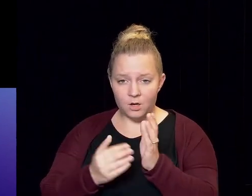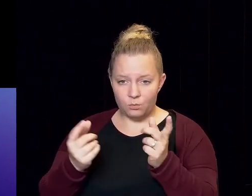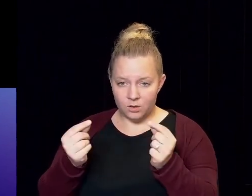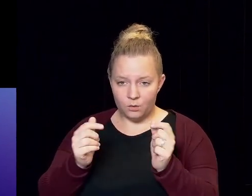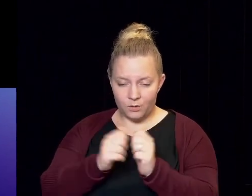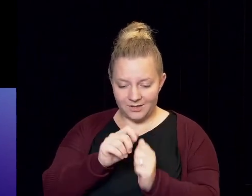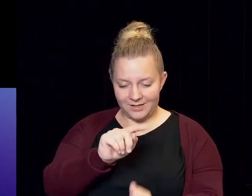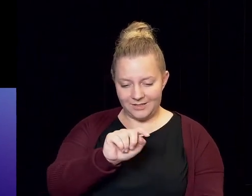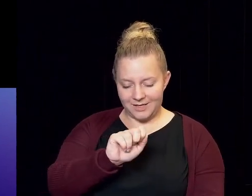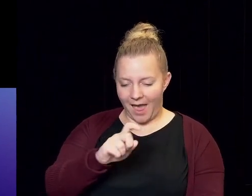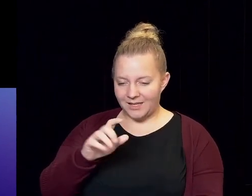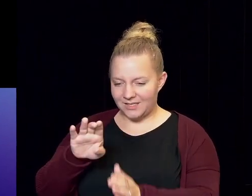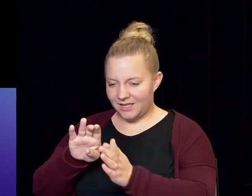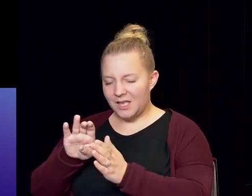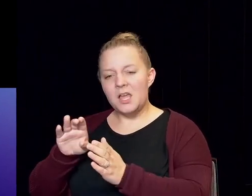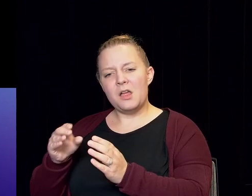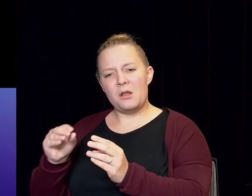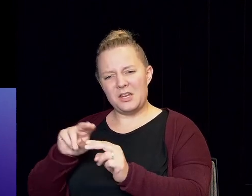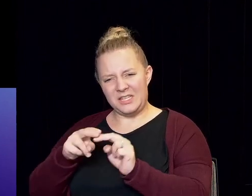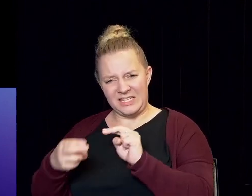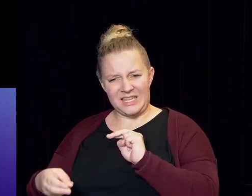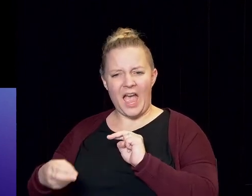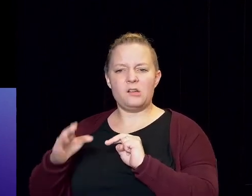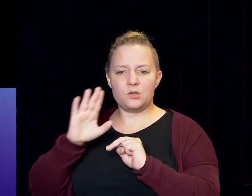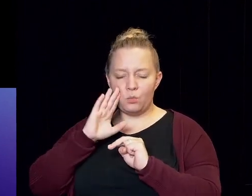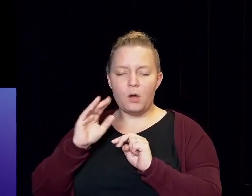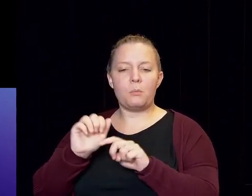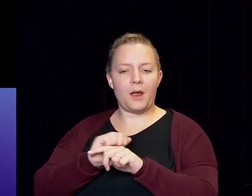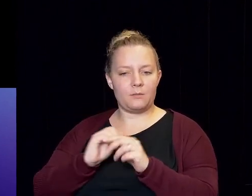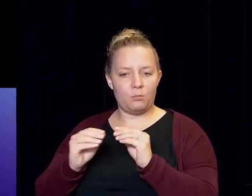with discounts. You're going to practice that a lot more in its own lesson. We just wanted you to kind